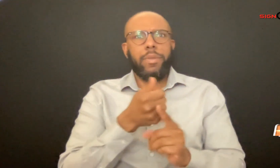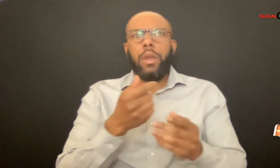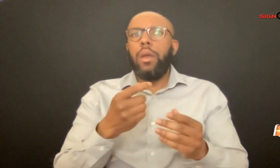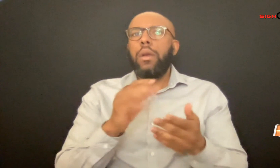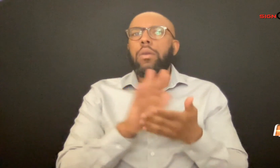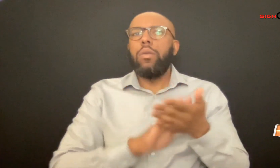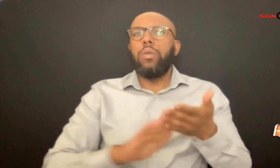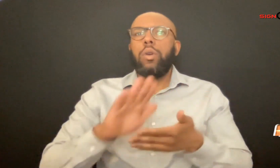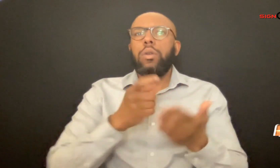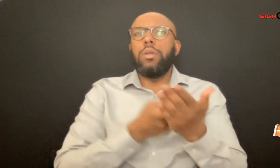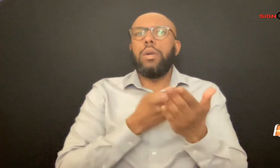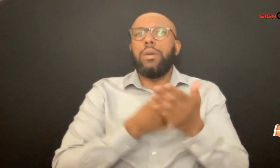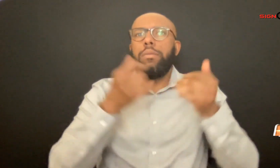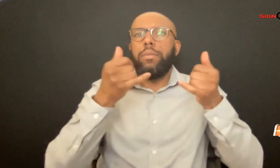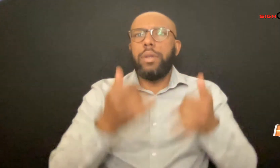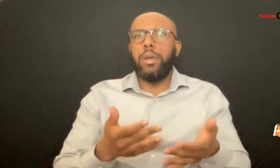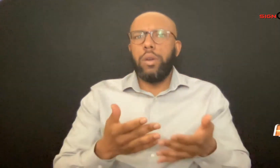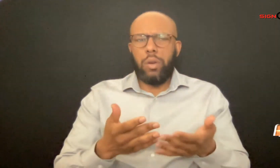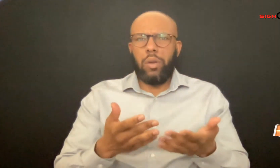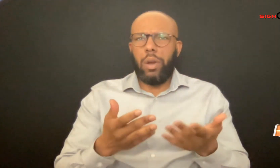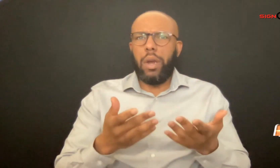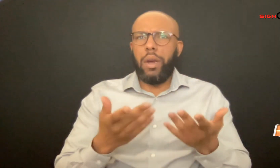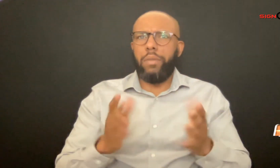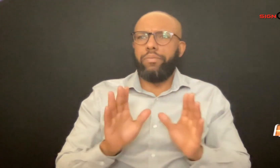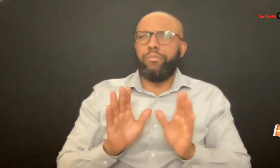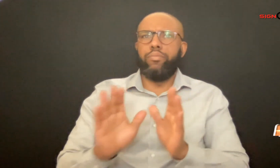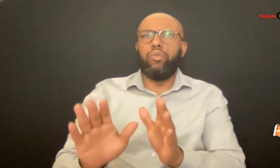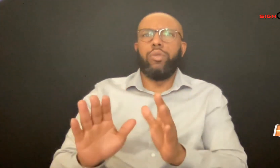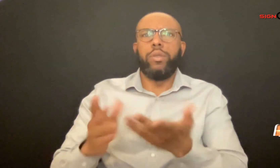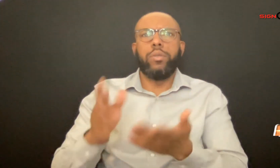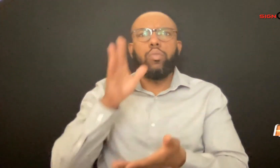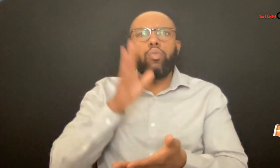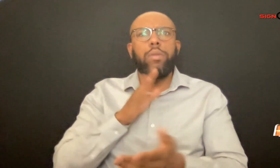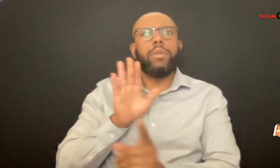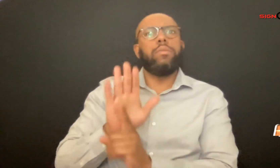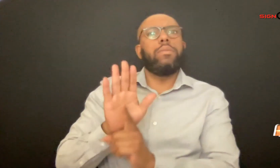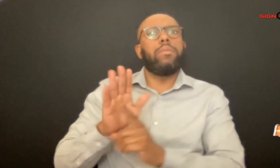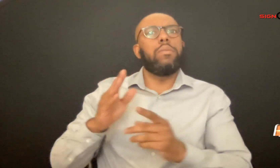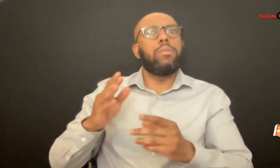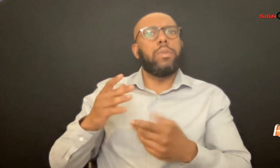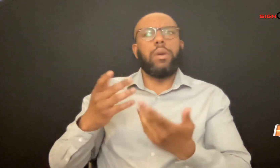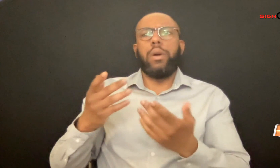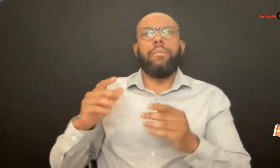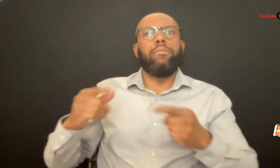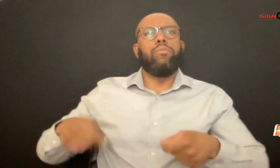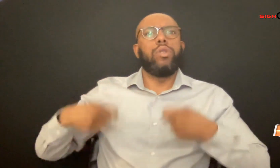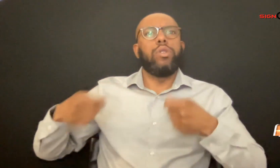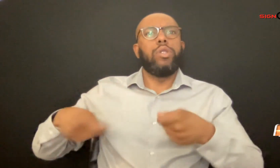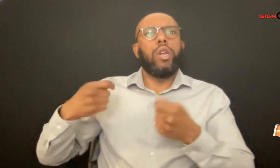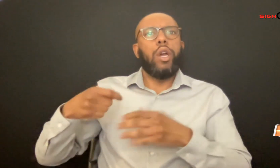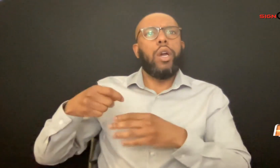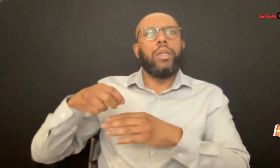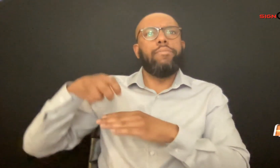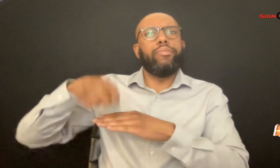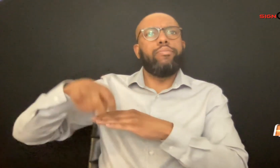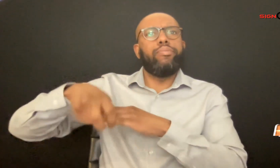video of a college hockey player pushing a woman's empty wheelchair down the stairs of a crowded bar.